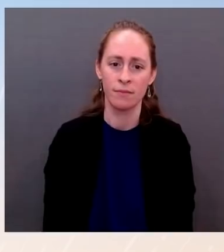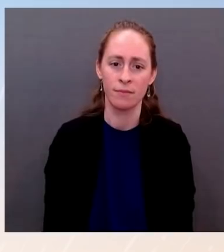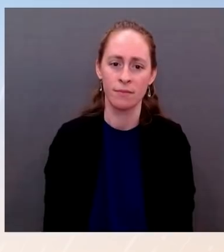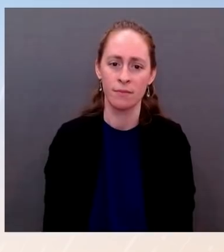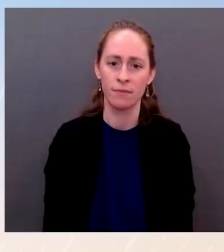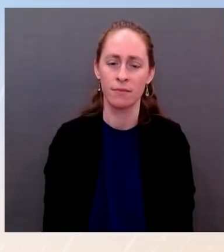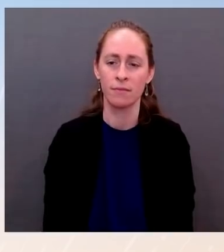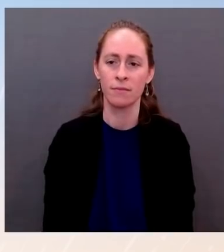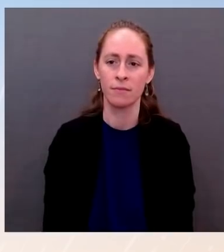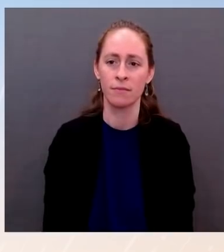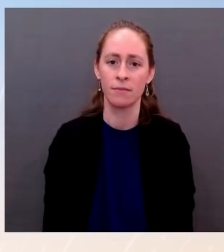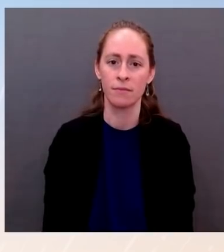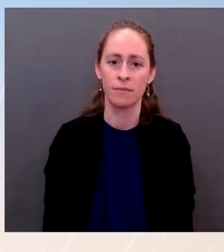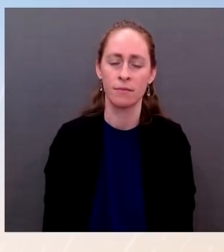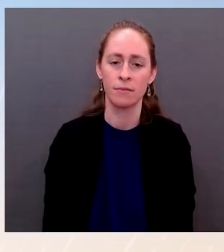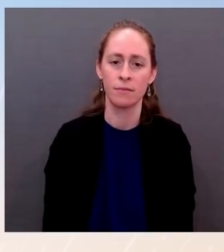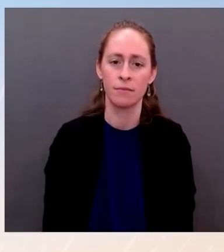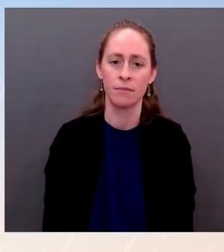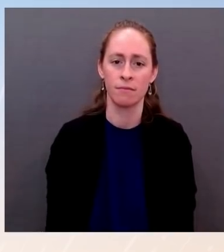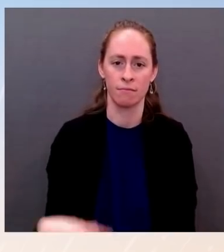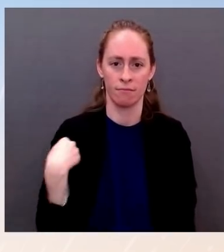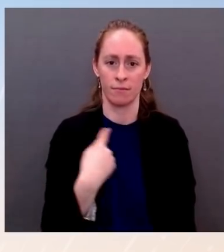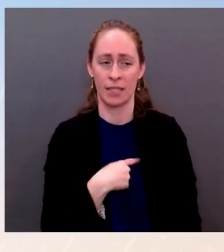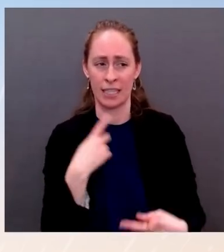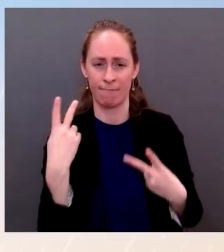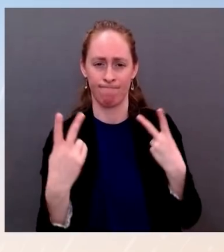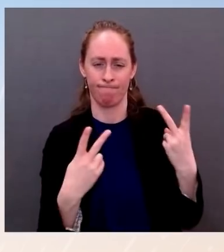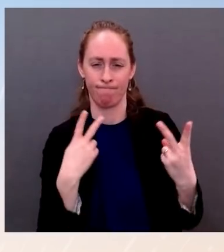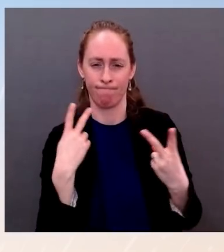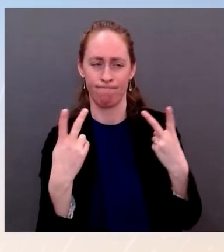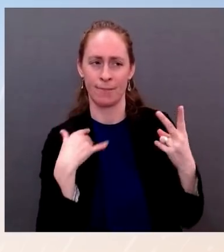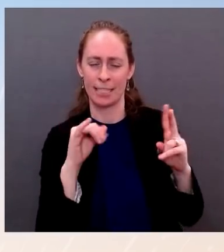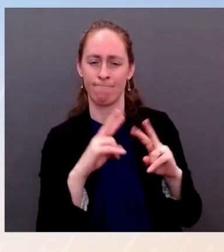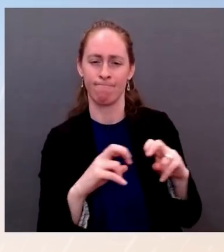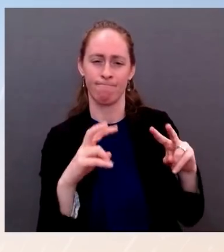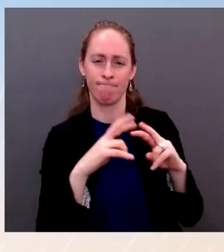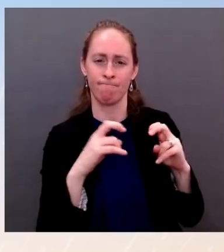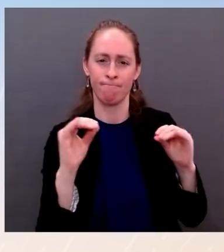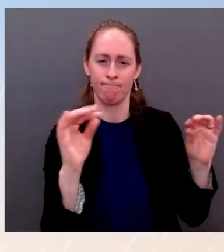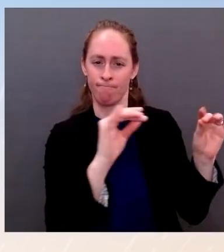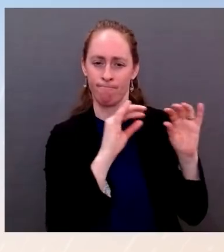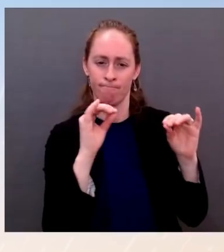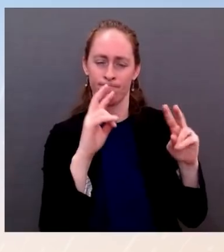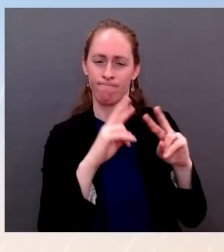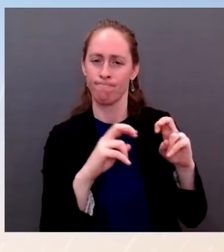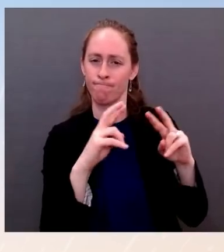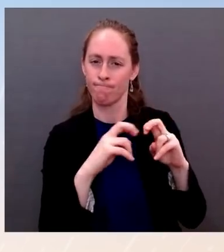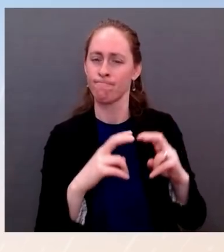a careful look at. I've said this before, I want to say it again -- and then I'll leave because Jen is now standing up,